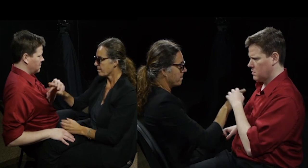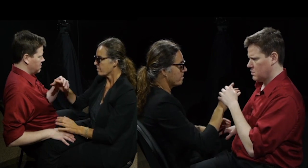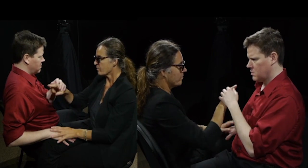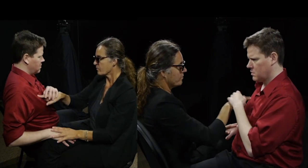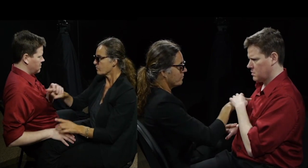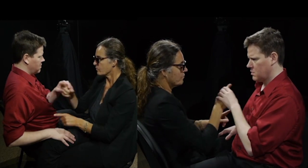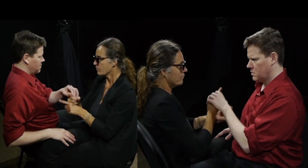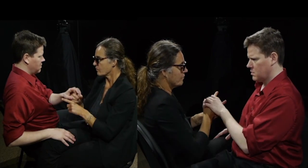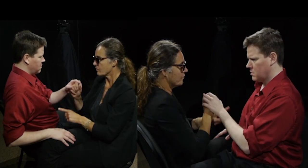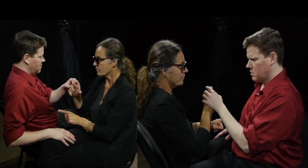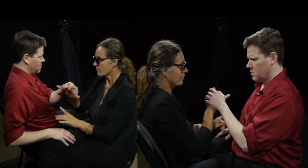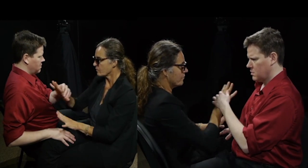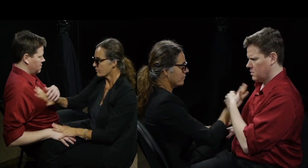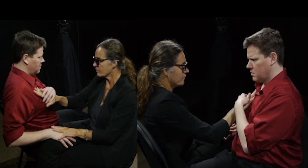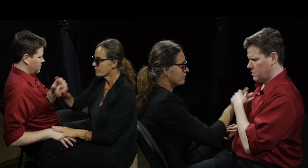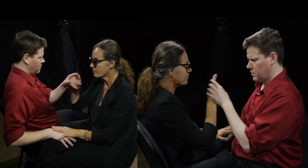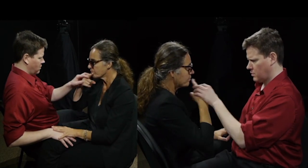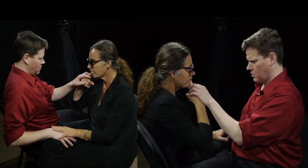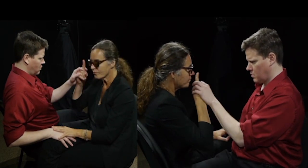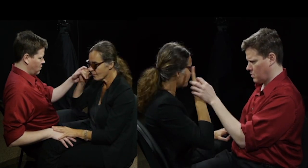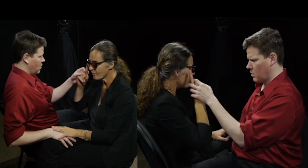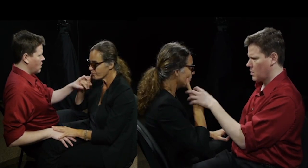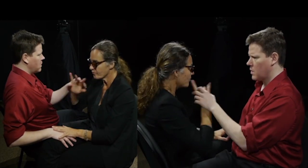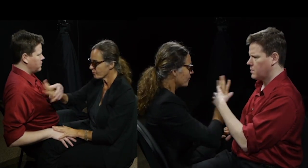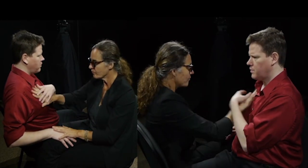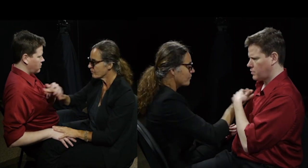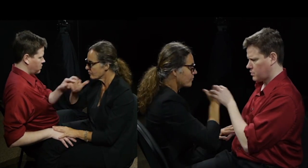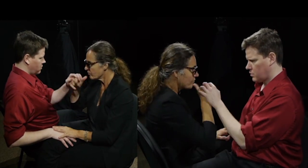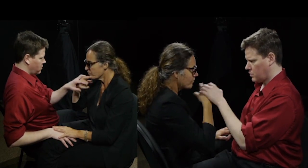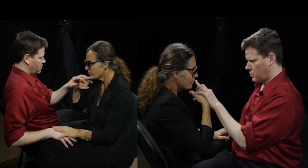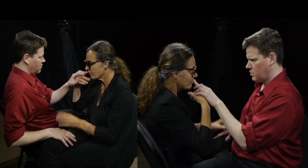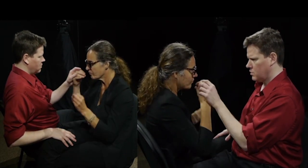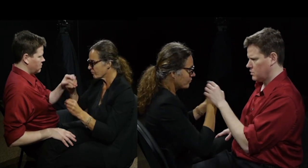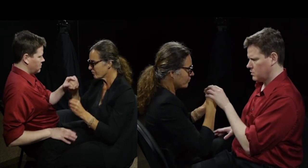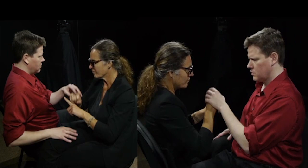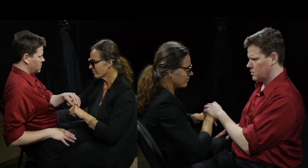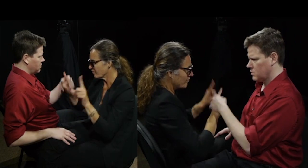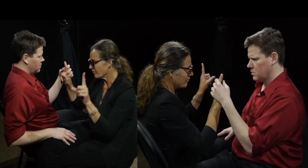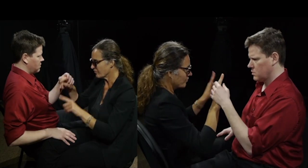that bringing DeafBlind teachers into the classroom will be prohibitively expensive.